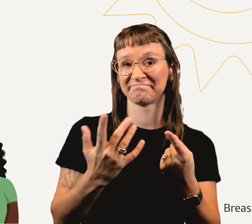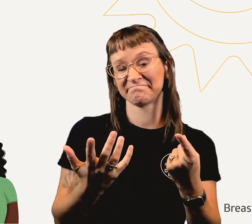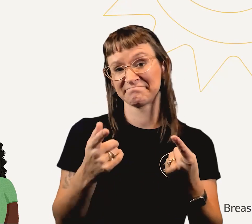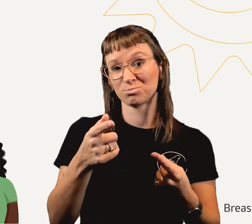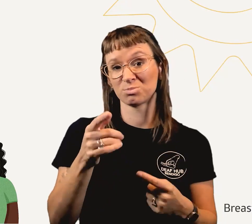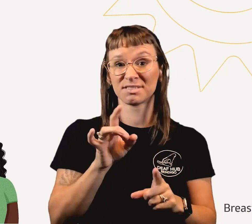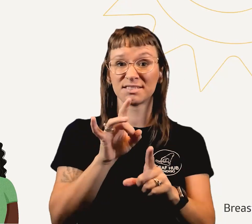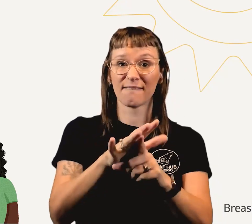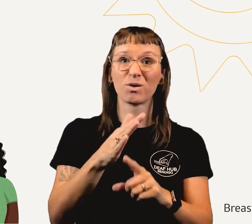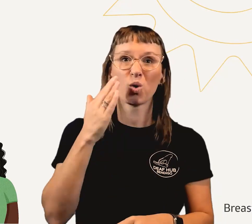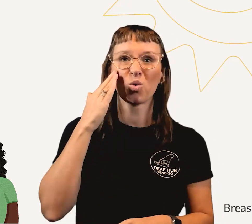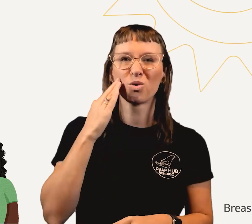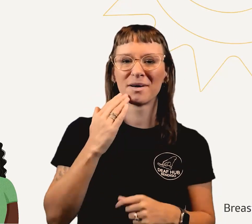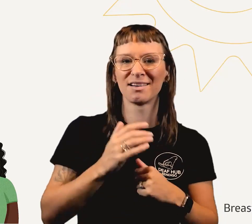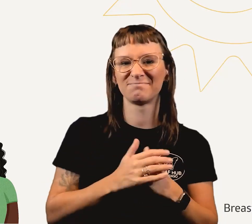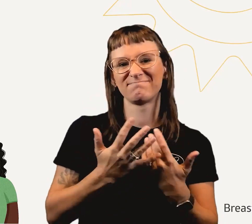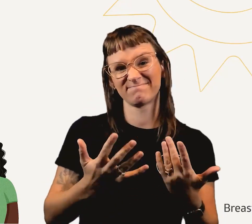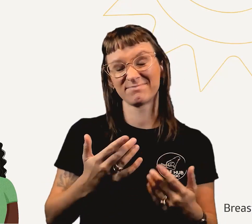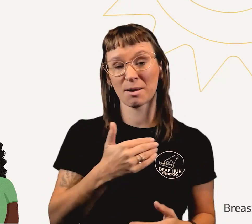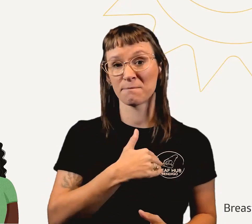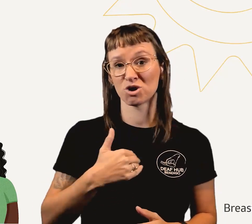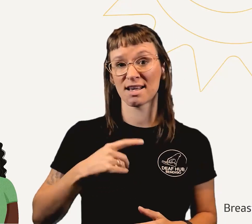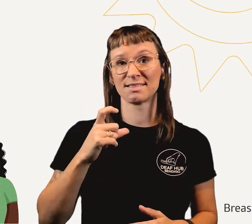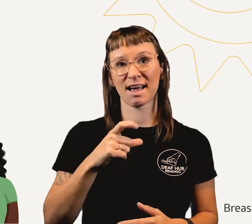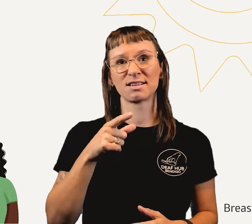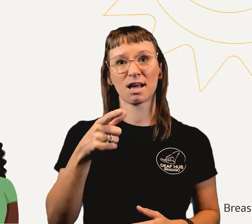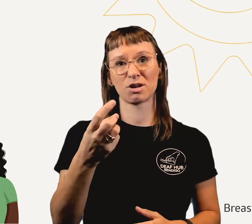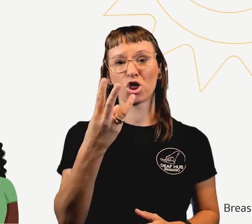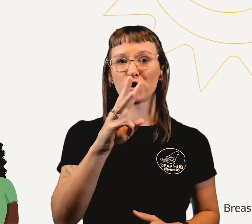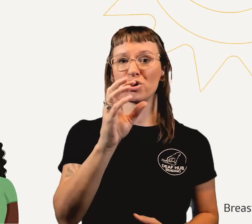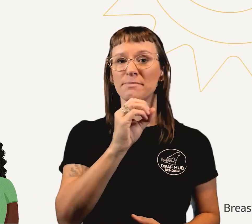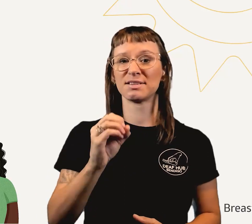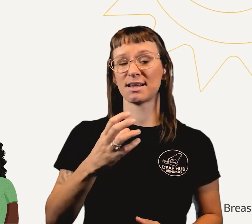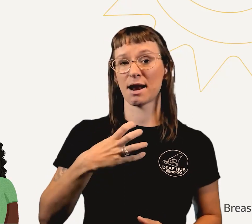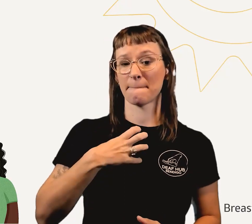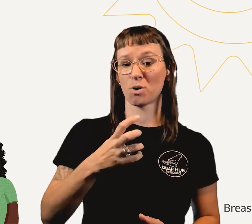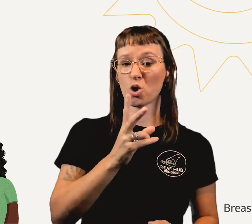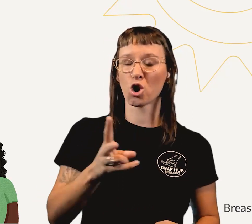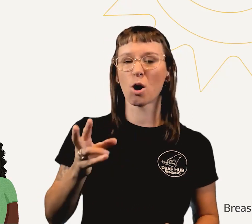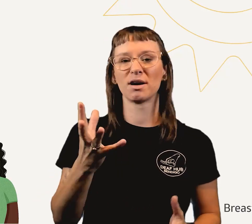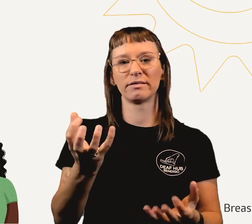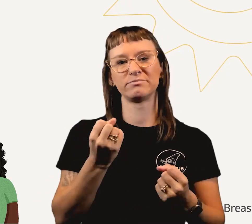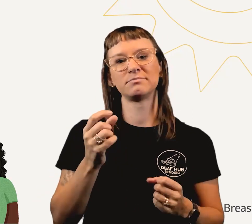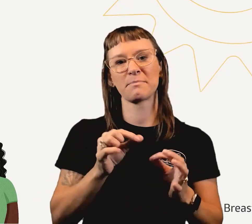breast cancer. These include: 1- Being a woman, as breast cancer is significantly